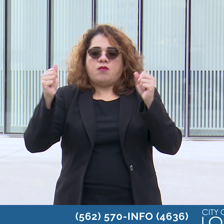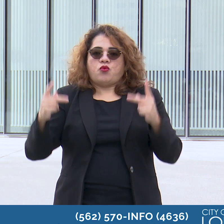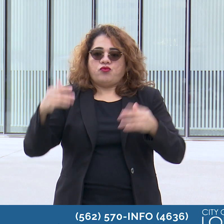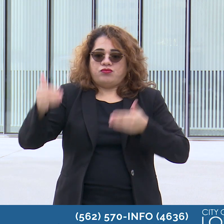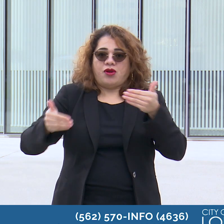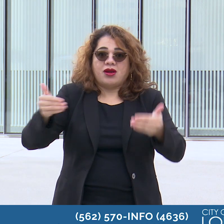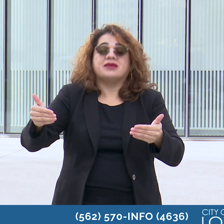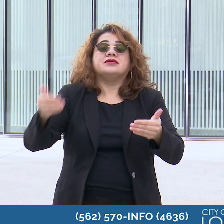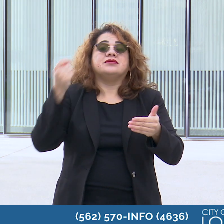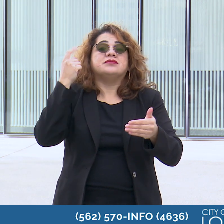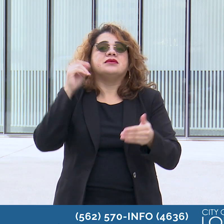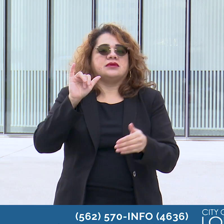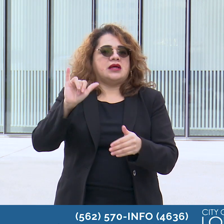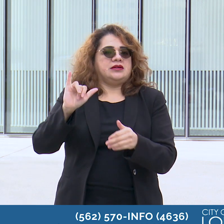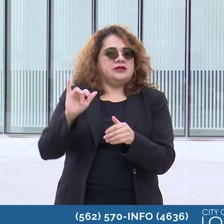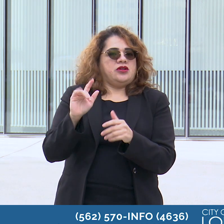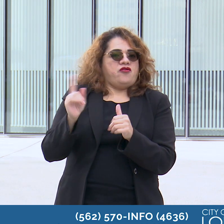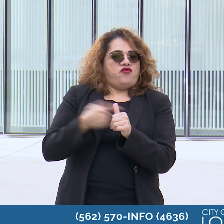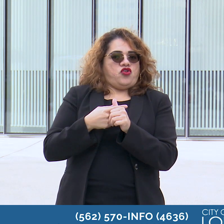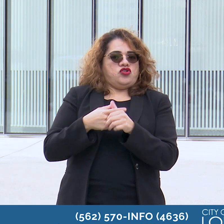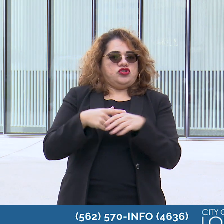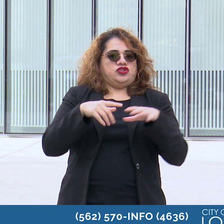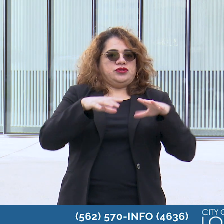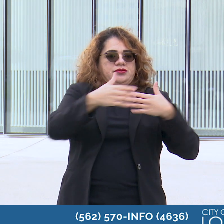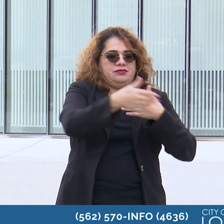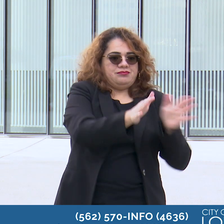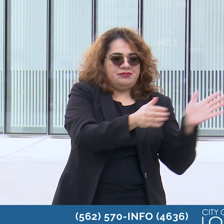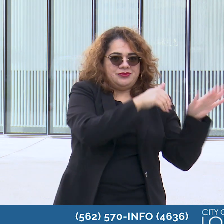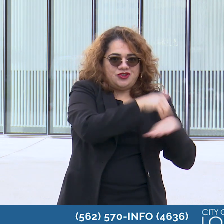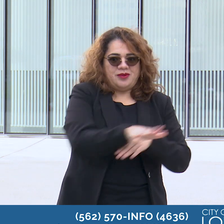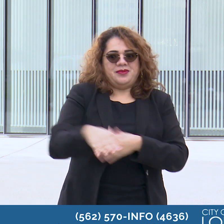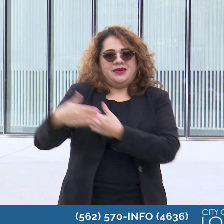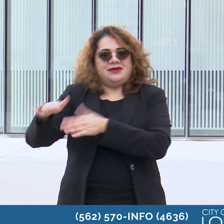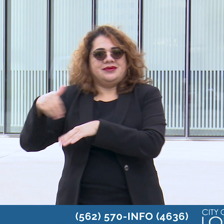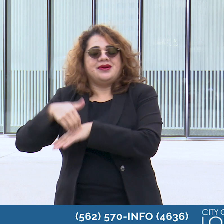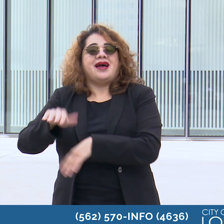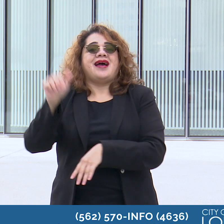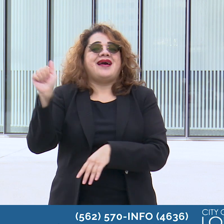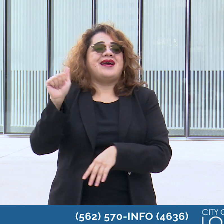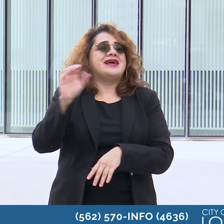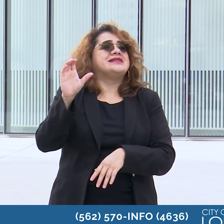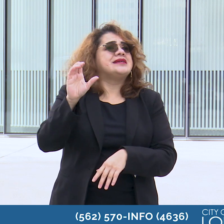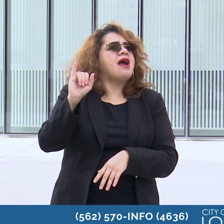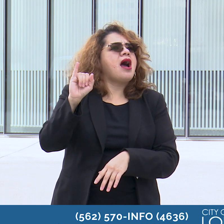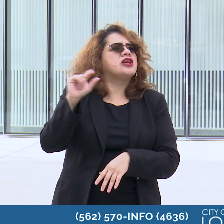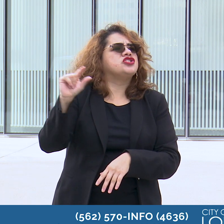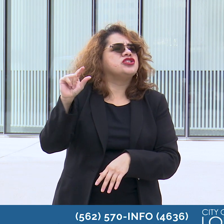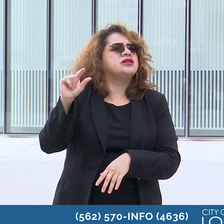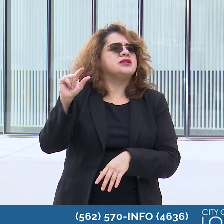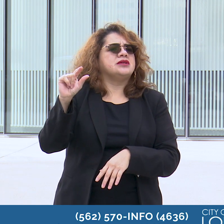The advisory committee on immunization practices, or the ACIP, has given guidance on prioritizing